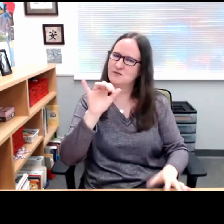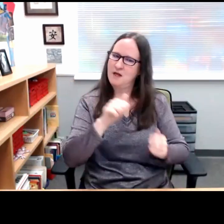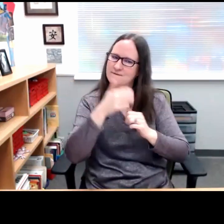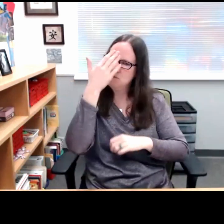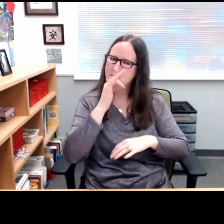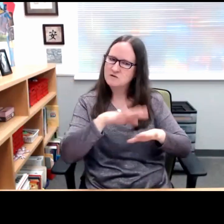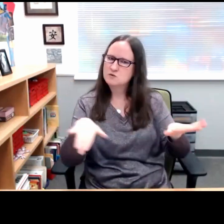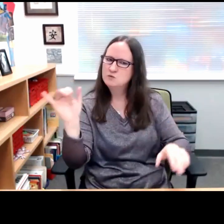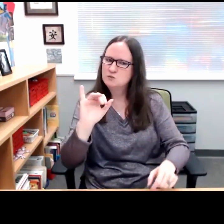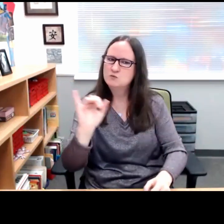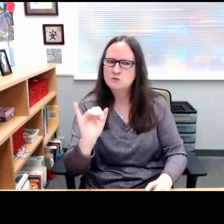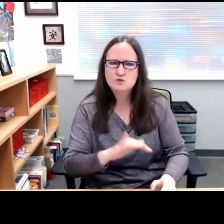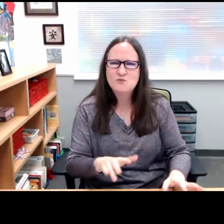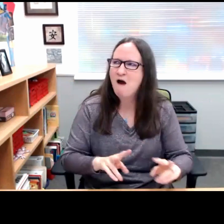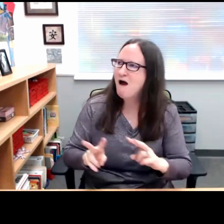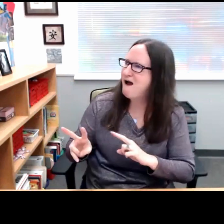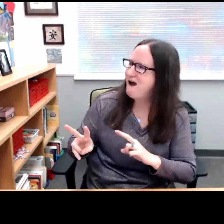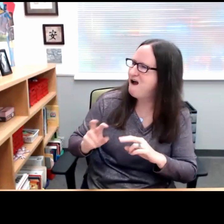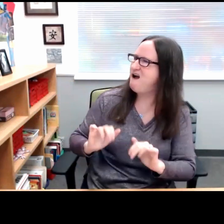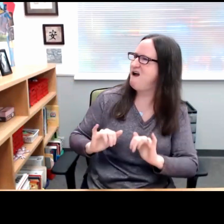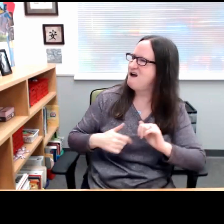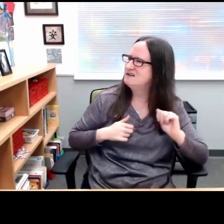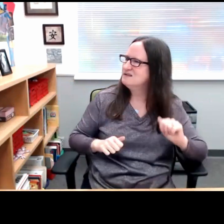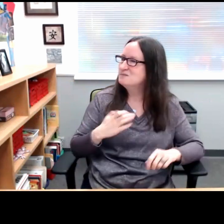and enjoy that moment and do that in front of your children.